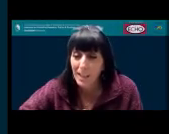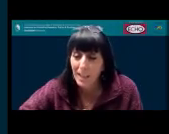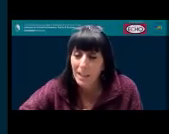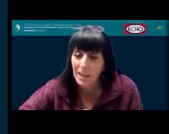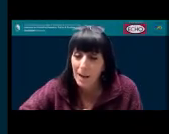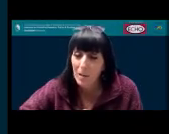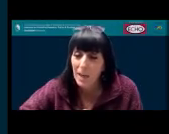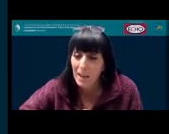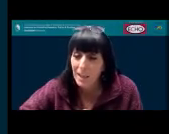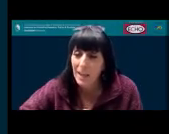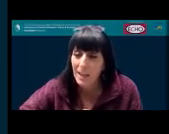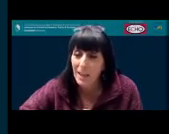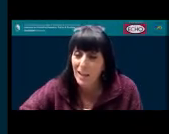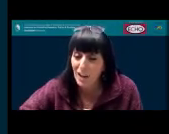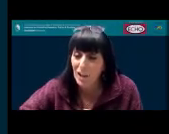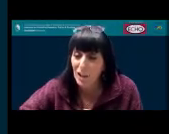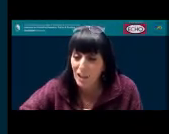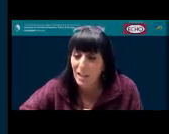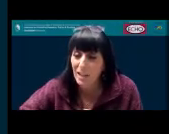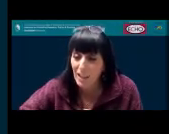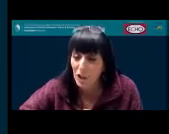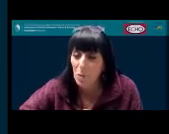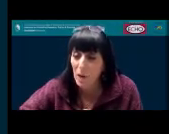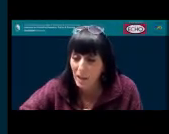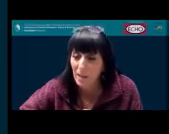kidding when I say that there are just such a wealth of